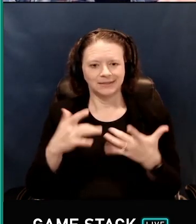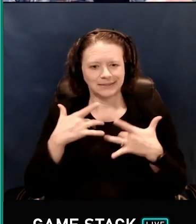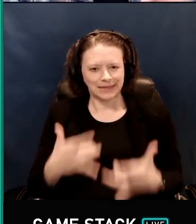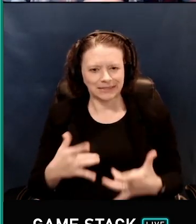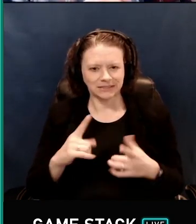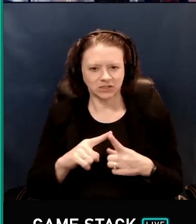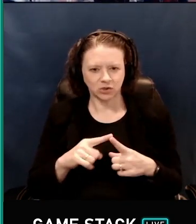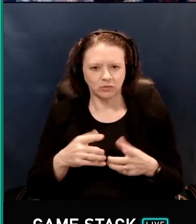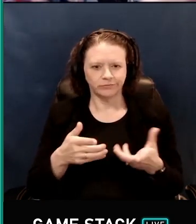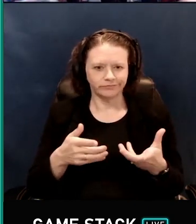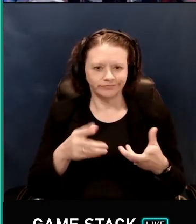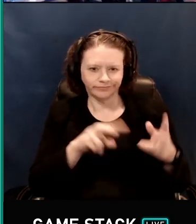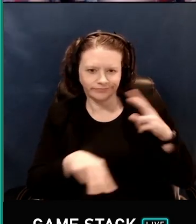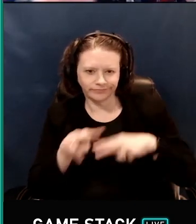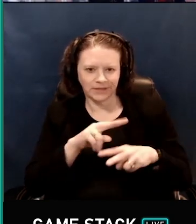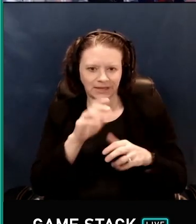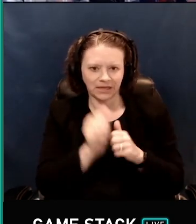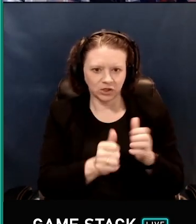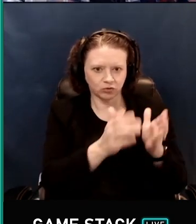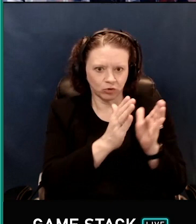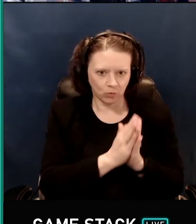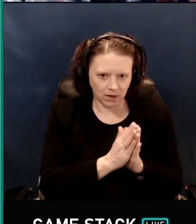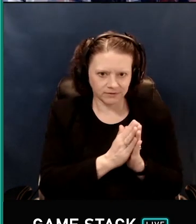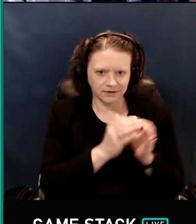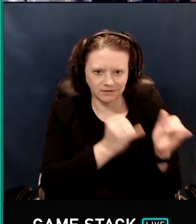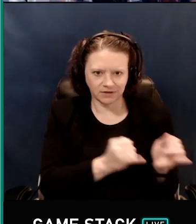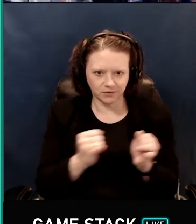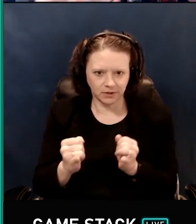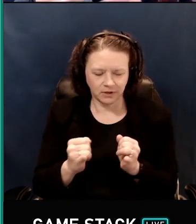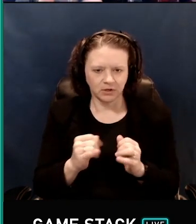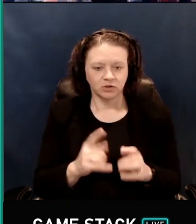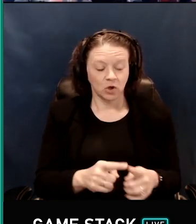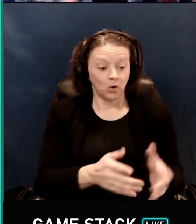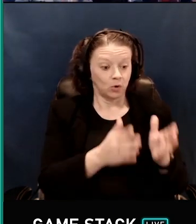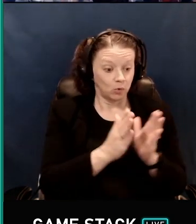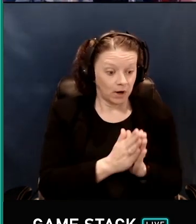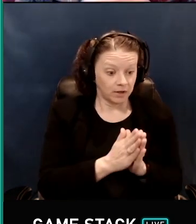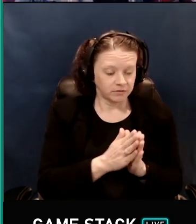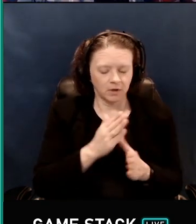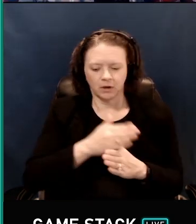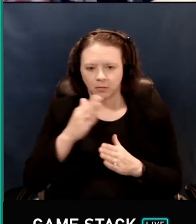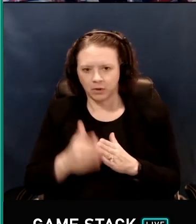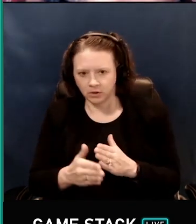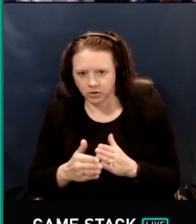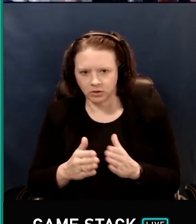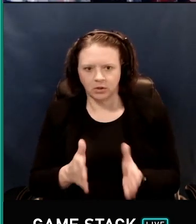completion notification for one request. It's analogous to drawing one triangle and it telling me when you've done one triangle.